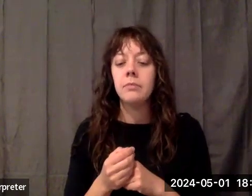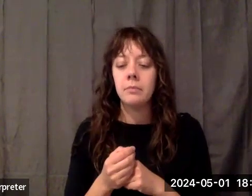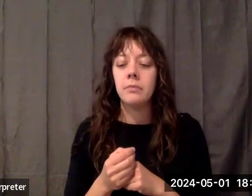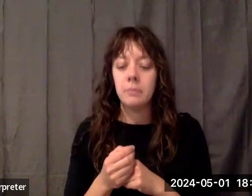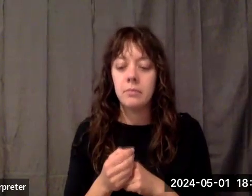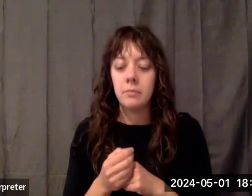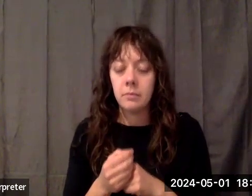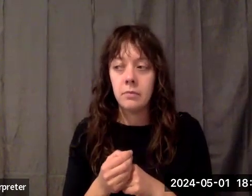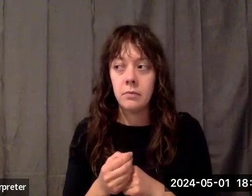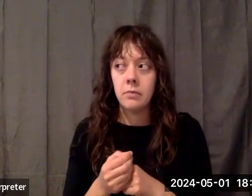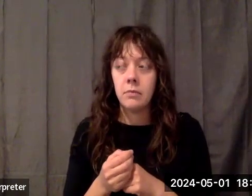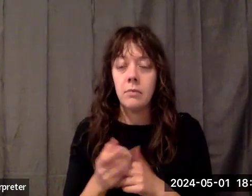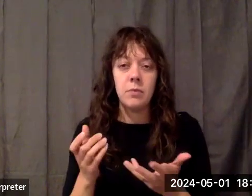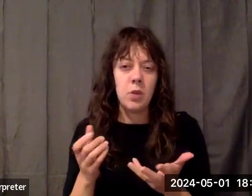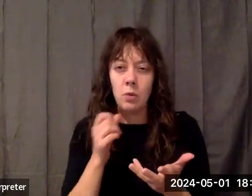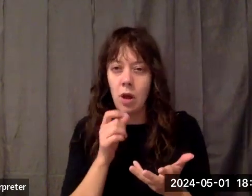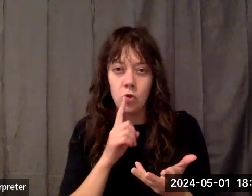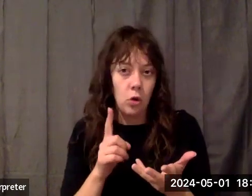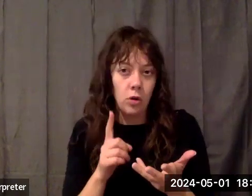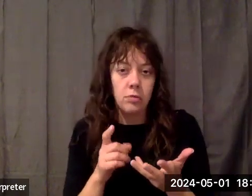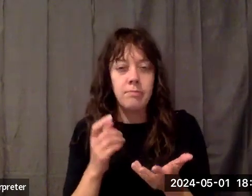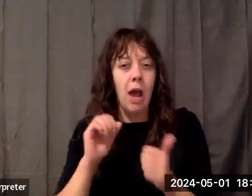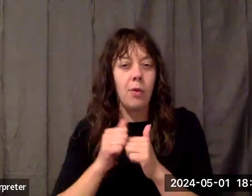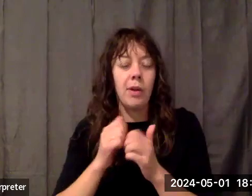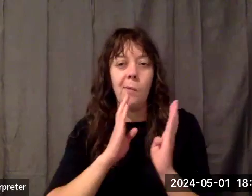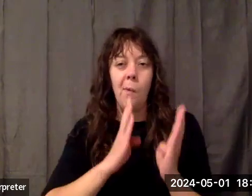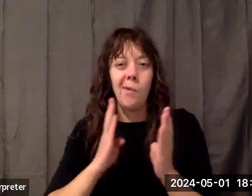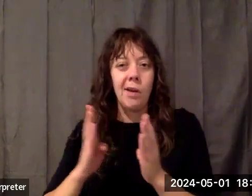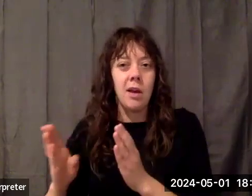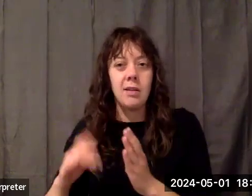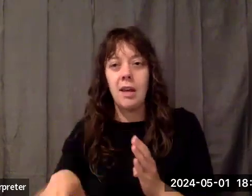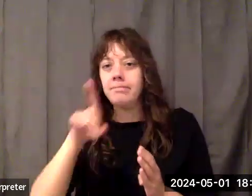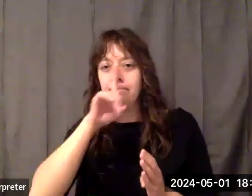provided by or setting, there's not a column for cost. So if that could be added,